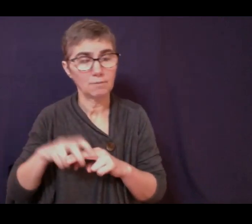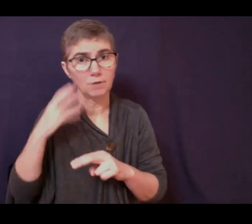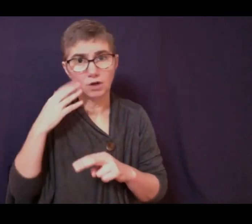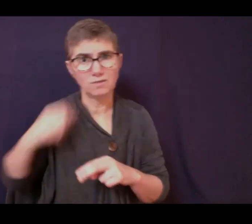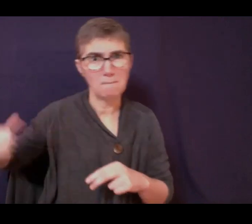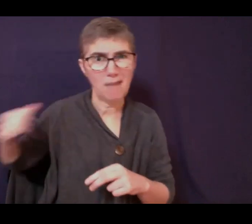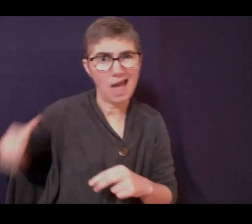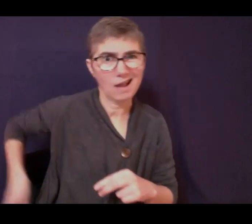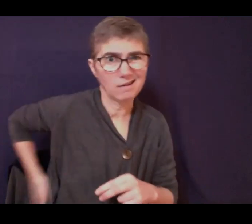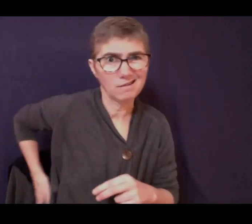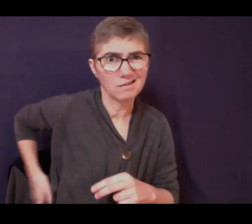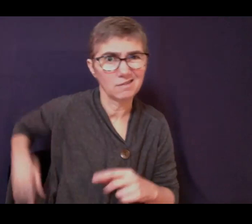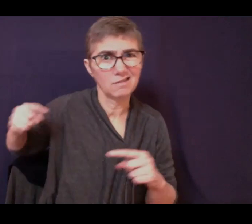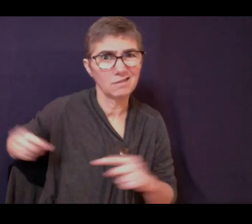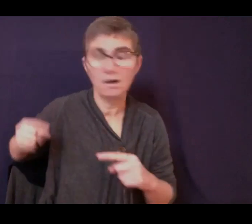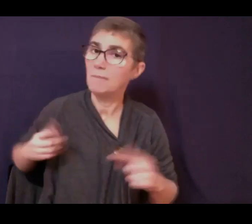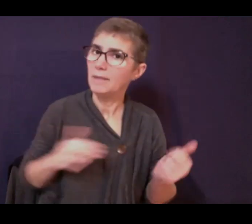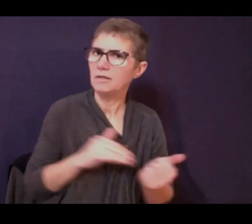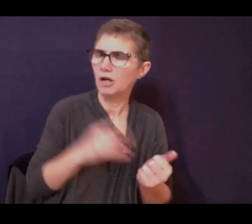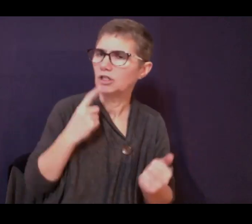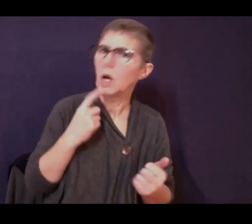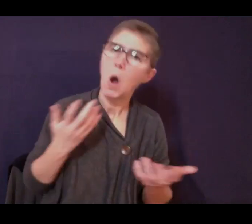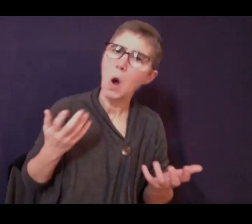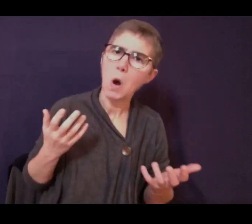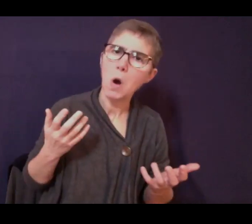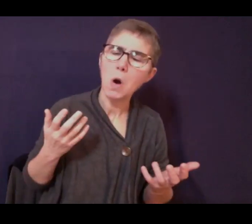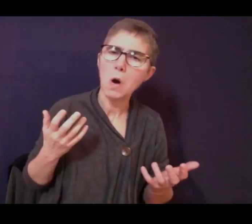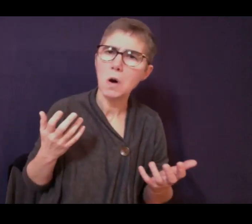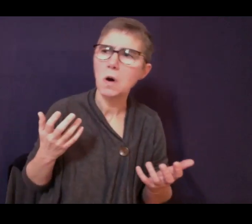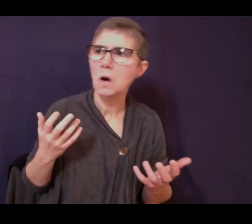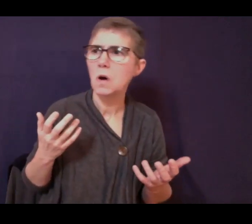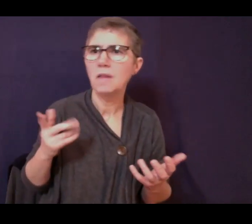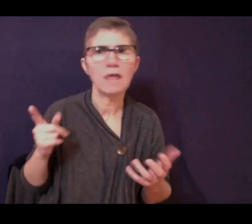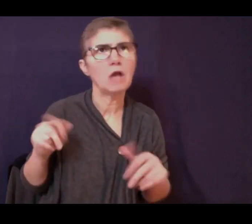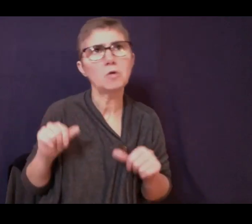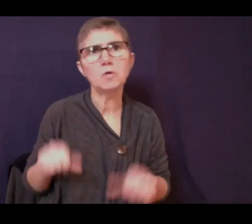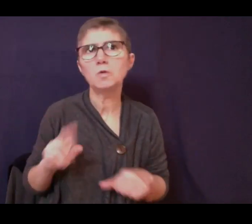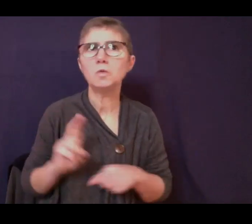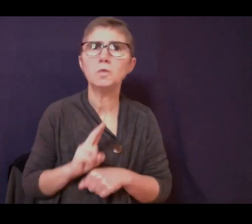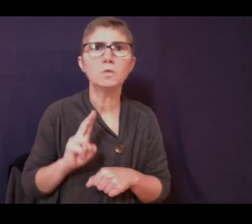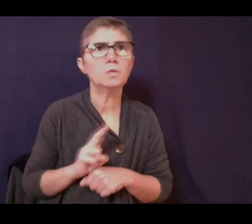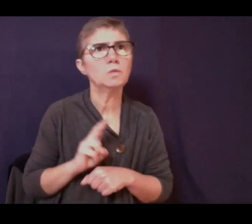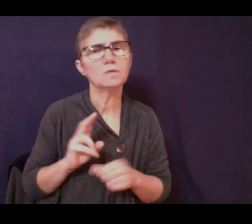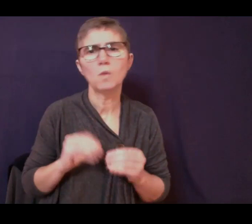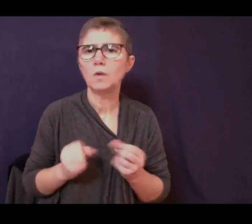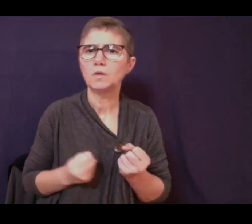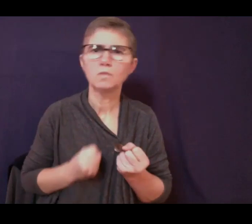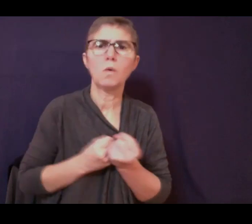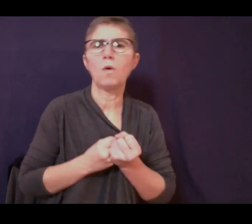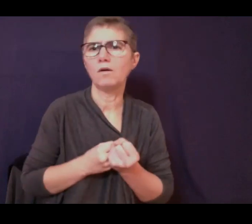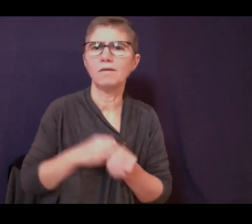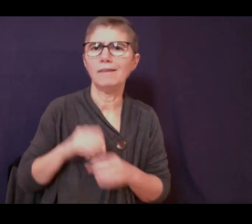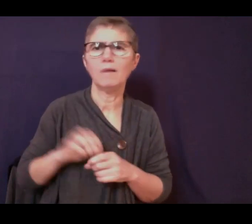able to say you know they could probably use more support in this region or something like that but the doctor probably doesn't